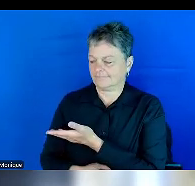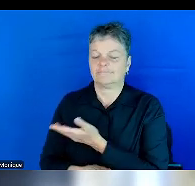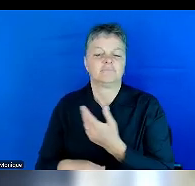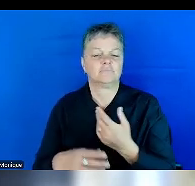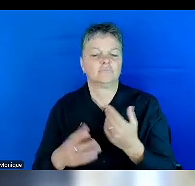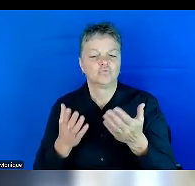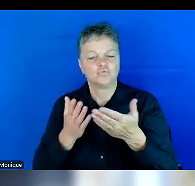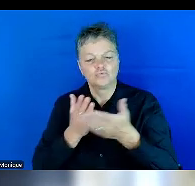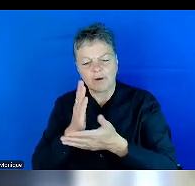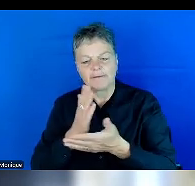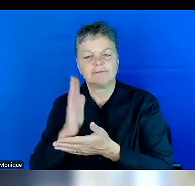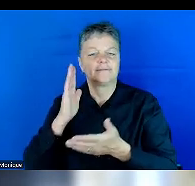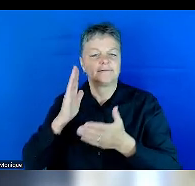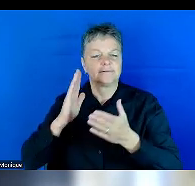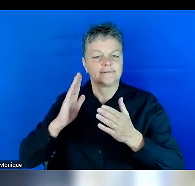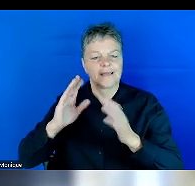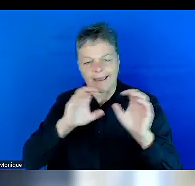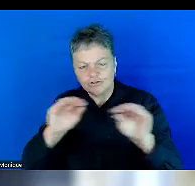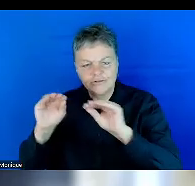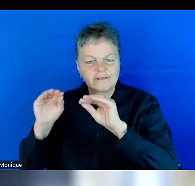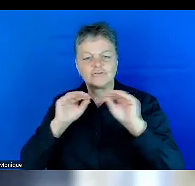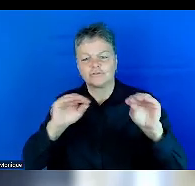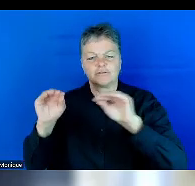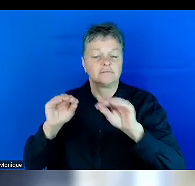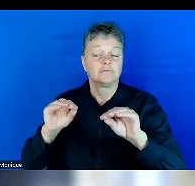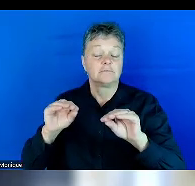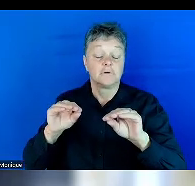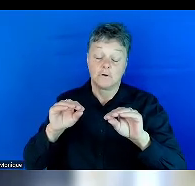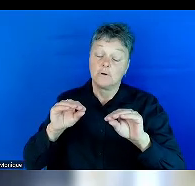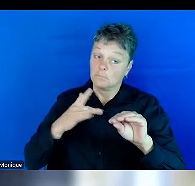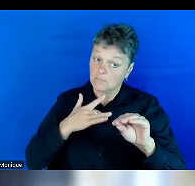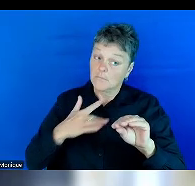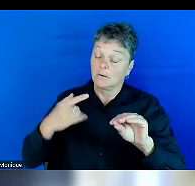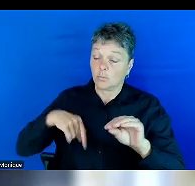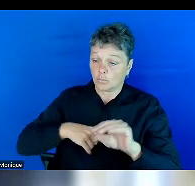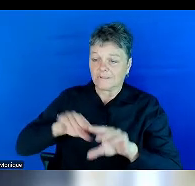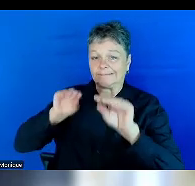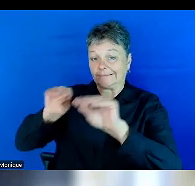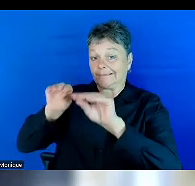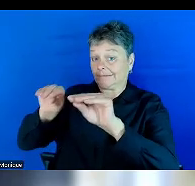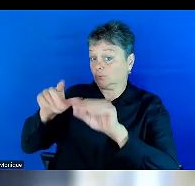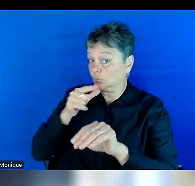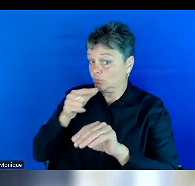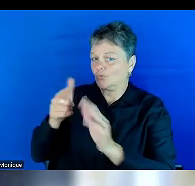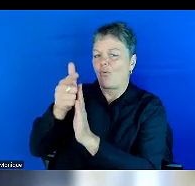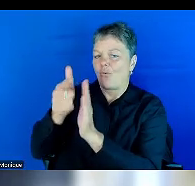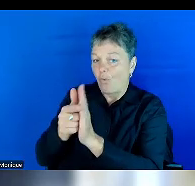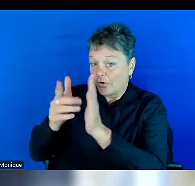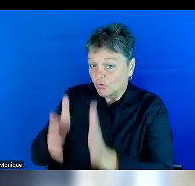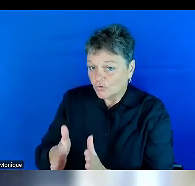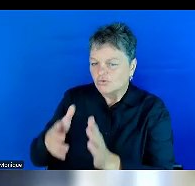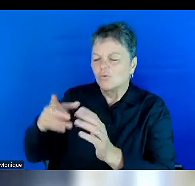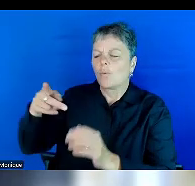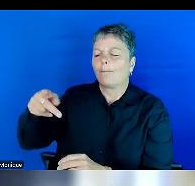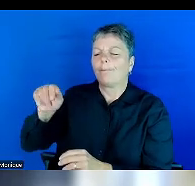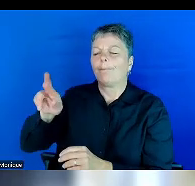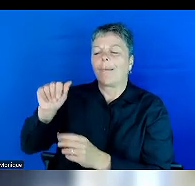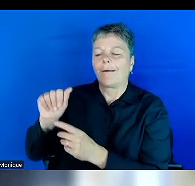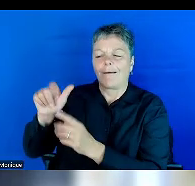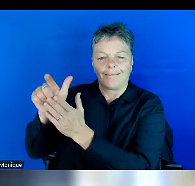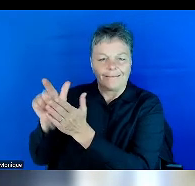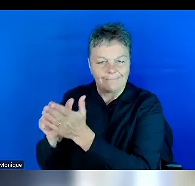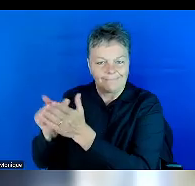and paralegals particularly about um providing accessible legal services to their clients